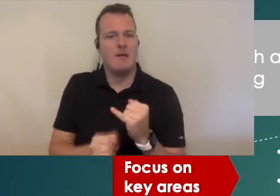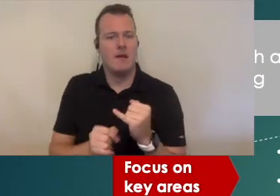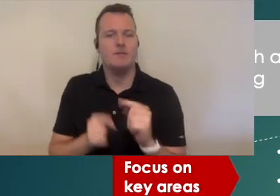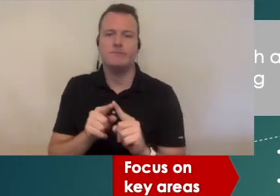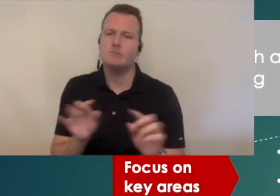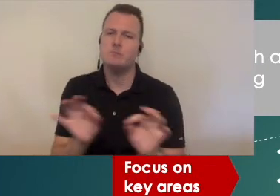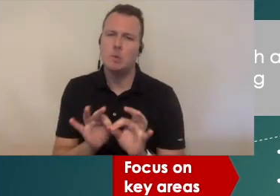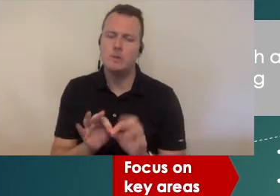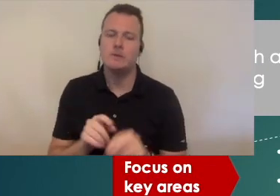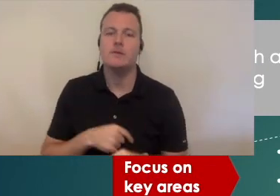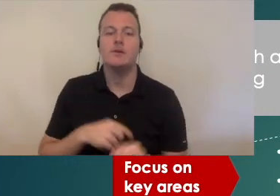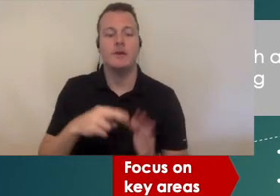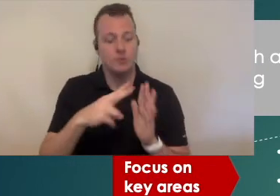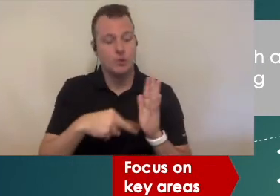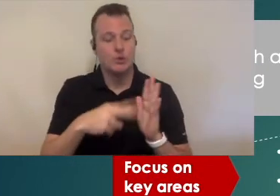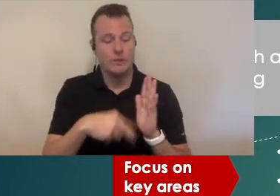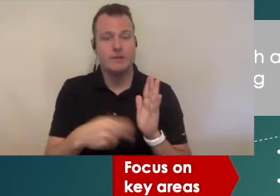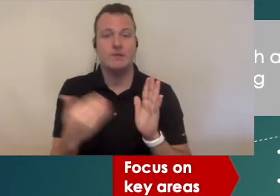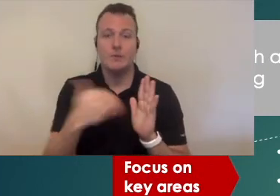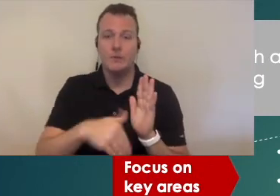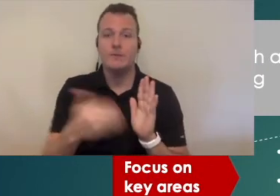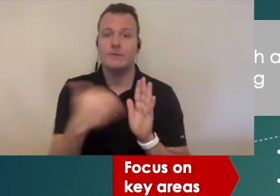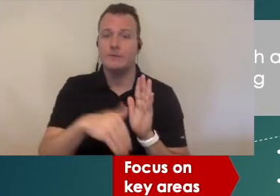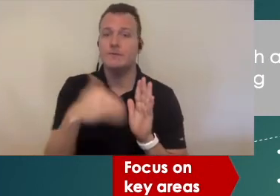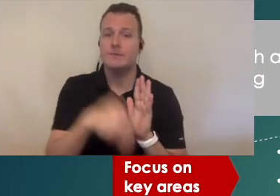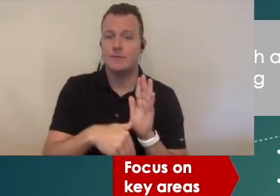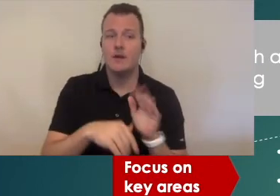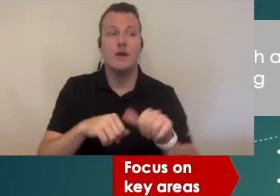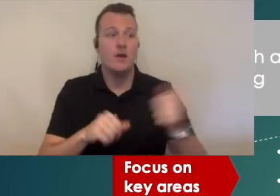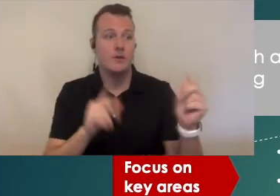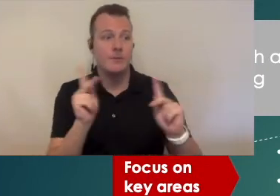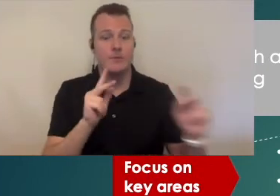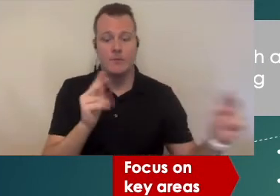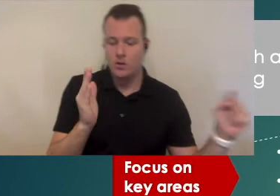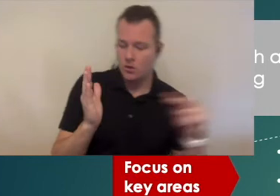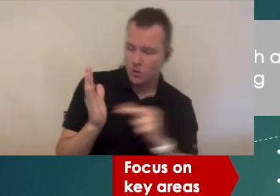proofread it many many times, and have others look over it too because they may